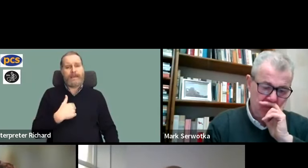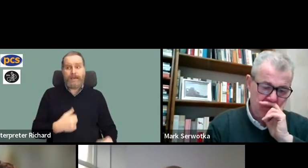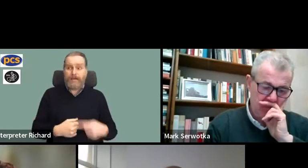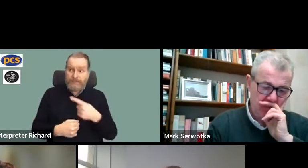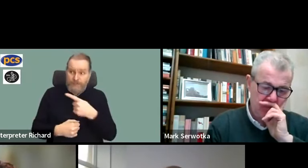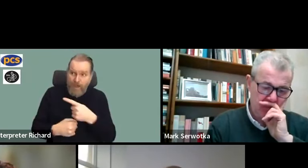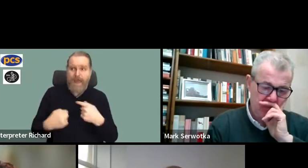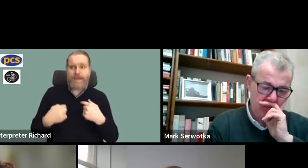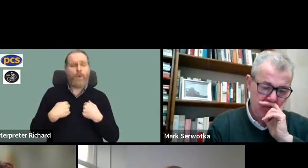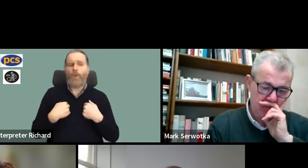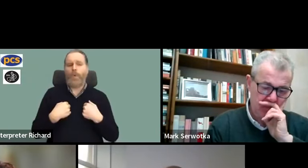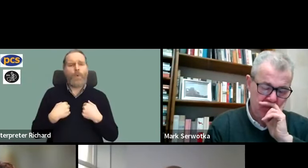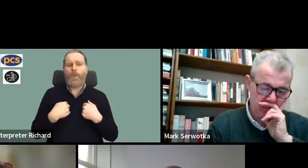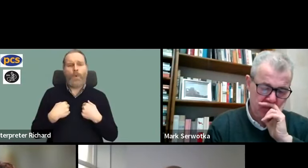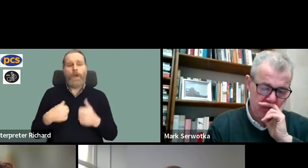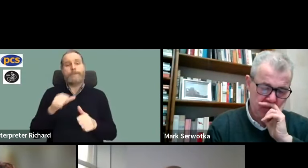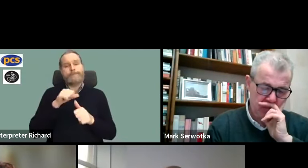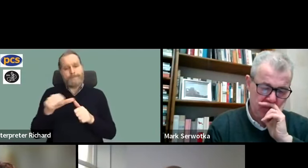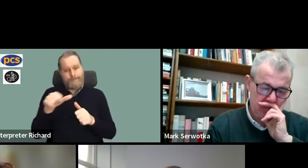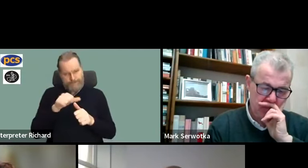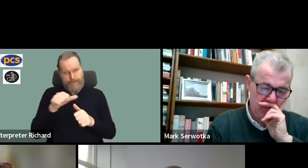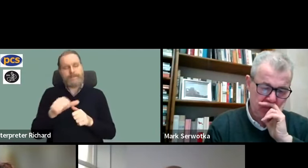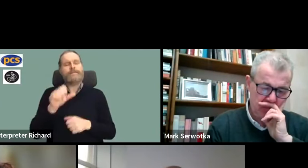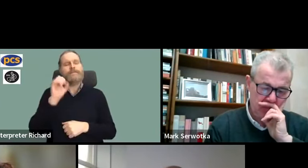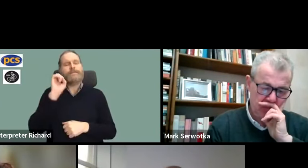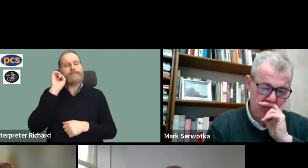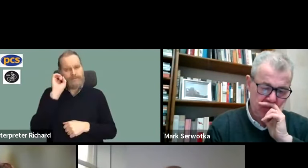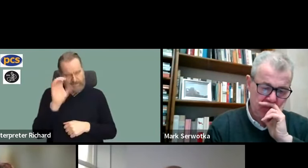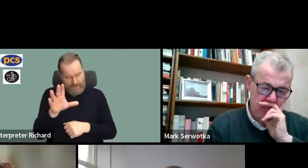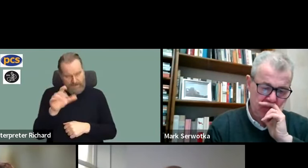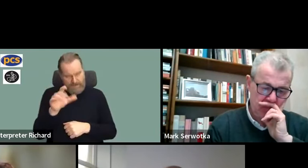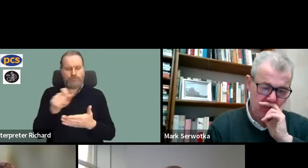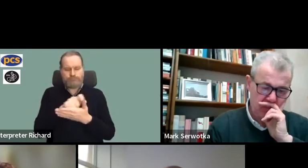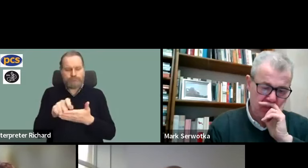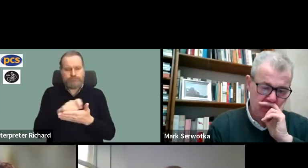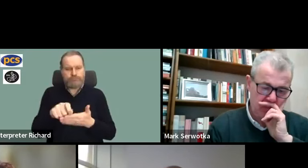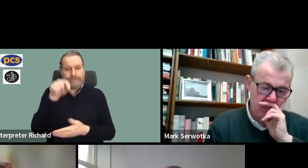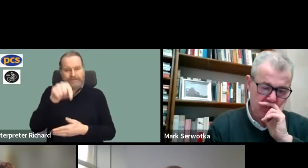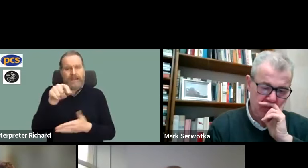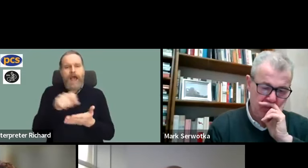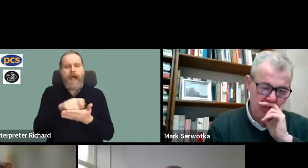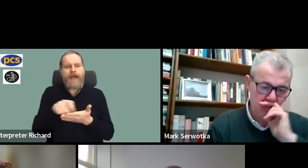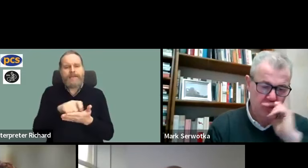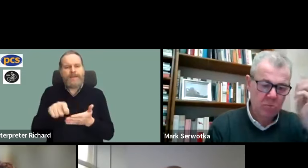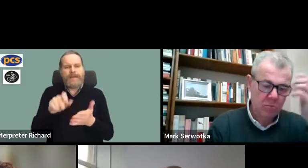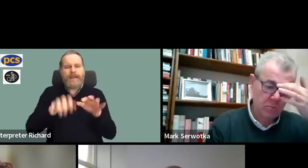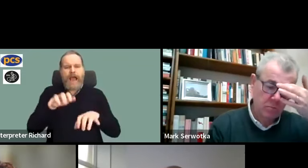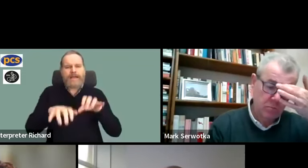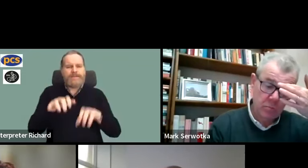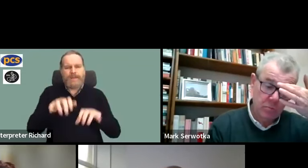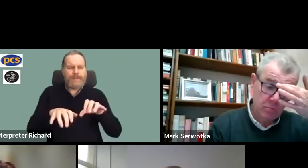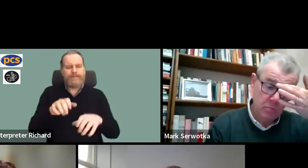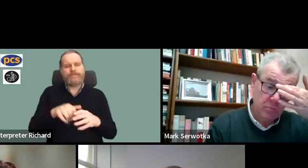through to me directly, because won't see them make sure re ure you send them to our sure you send them to our admins , who will be posting the chat who will be posting the chat